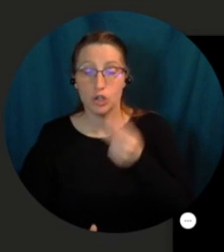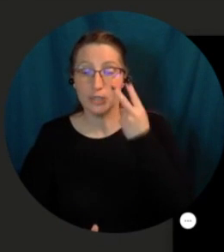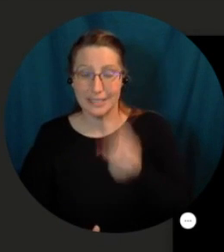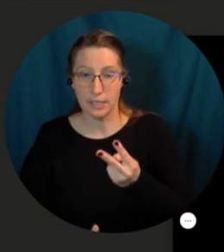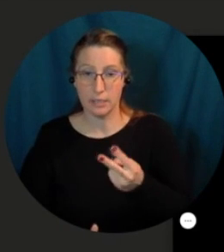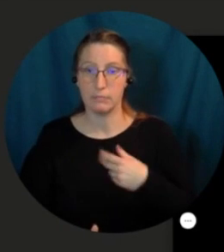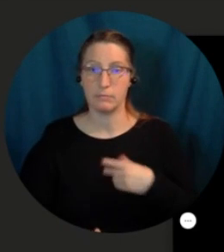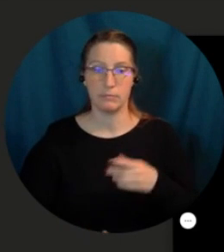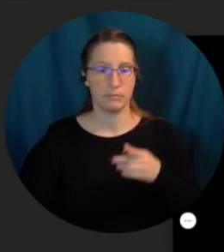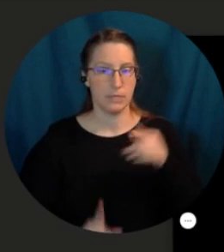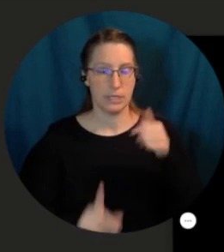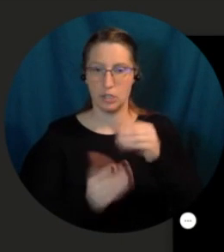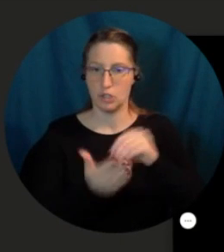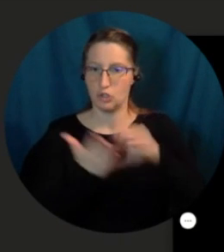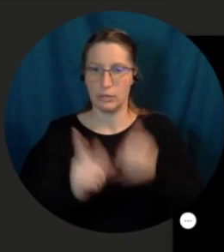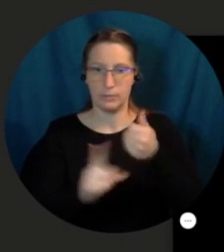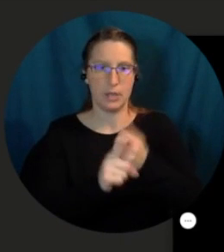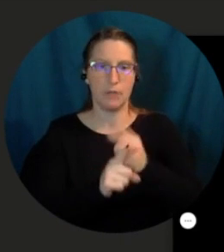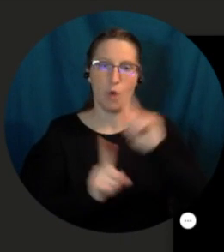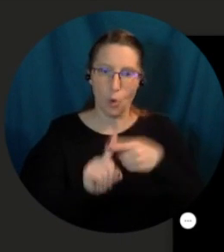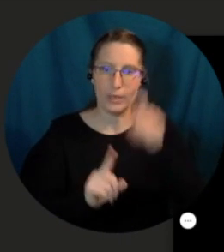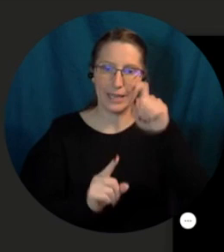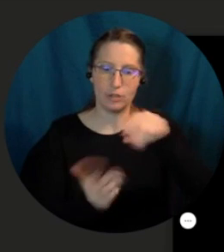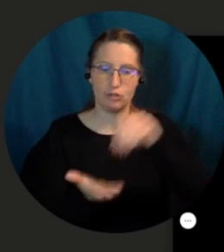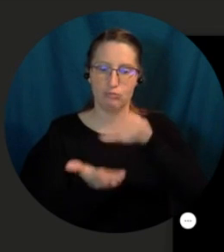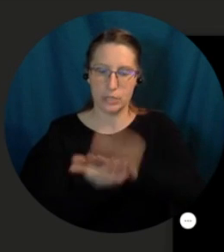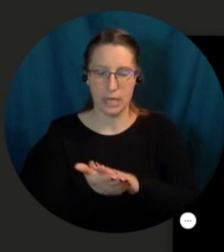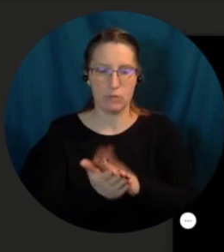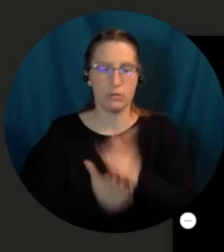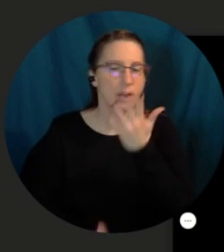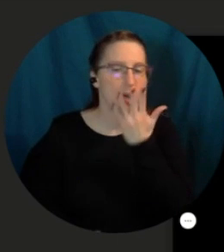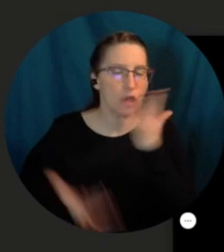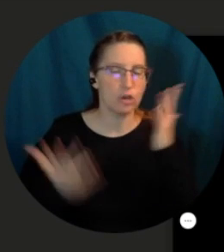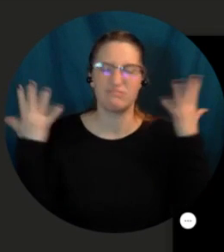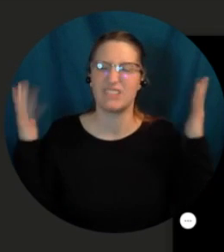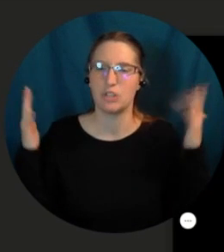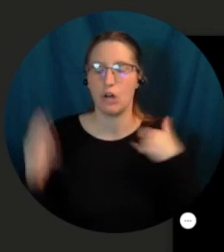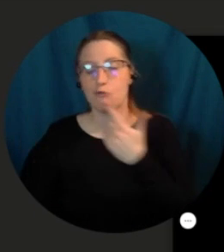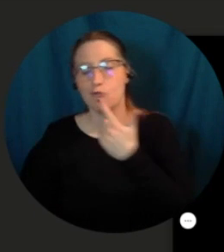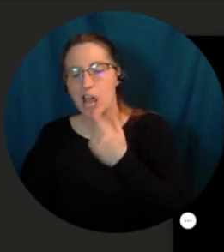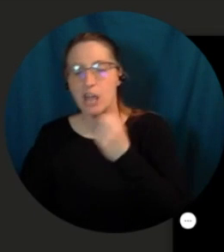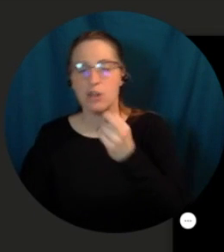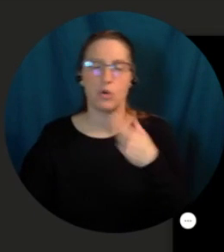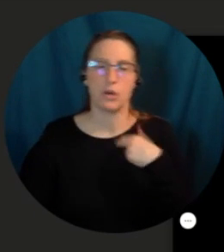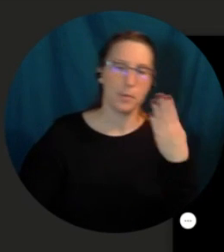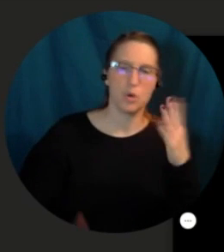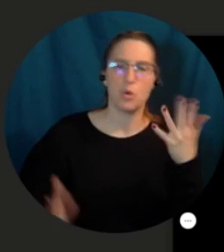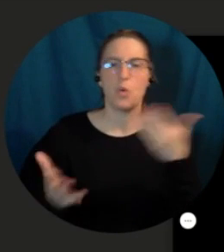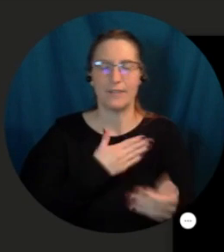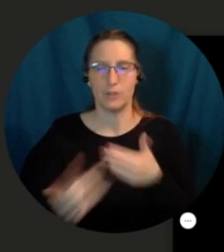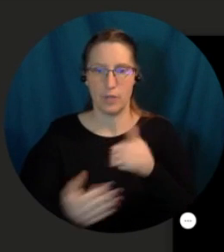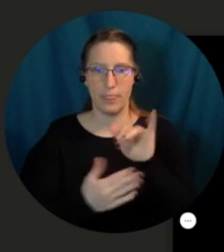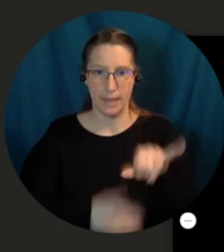it was, red or whatever, here. And we were hoping to do it from memory.